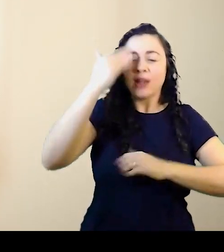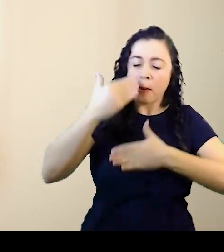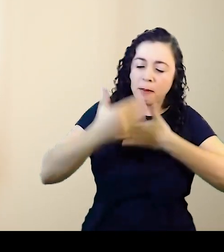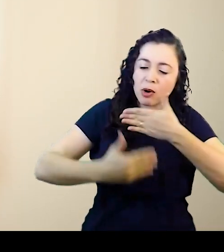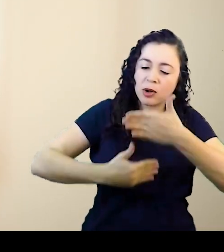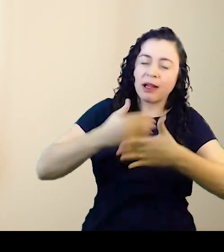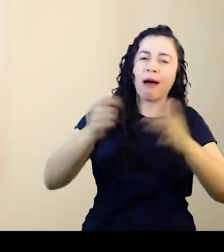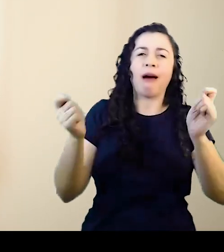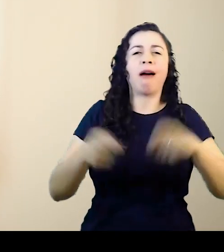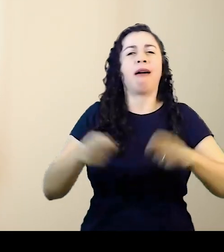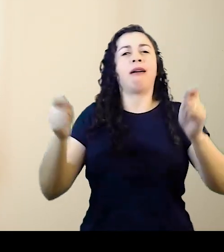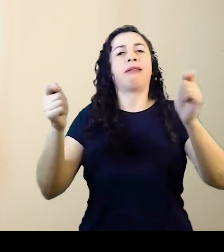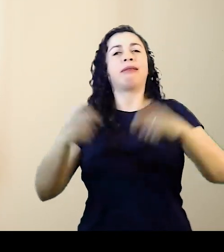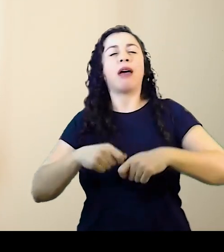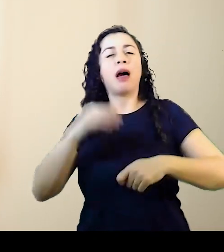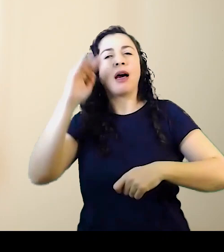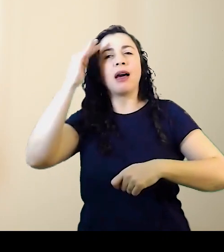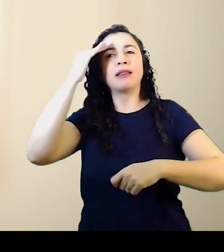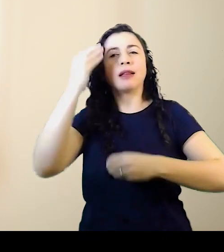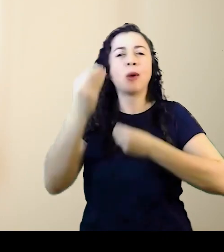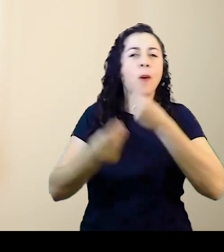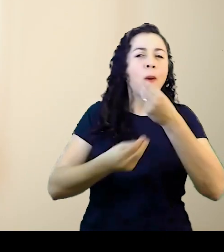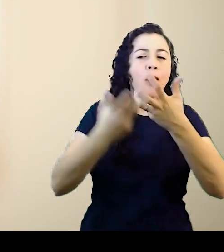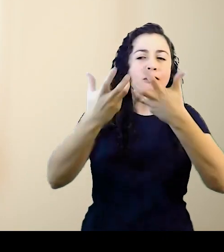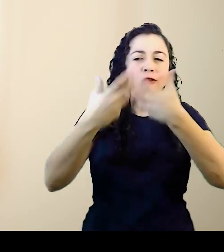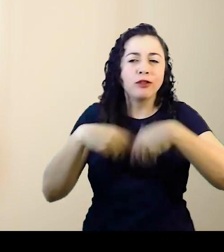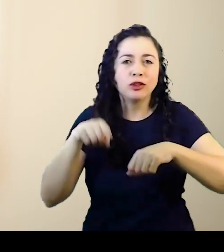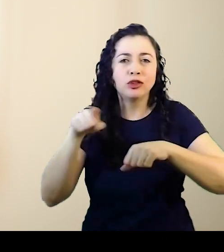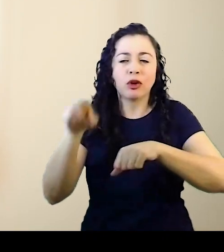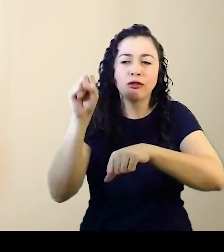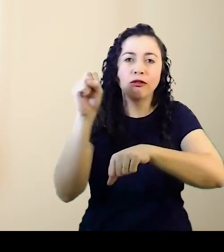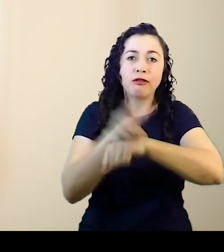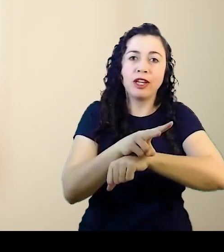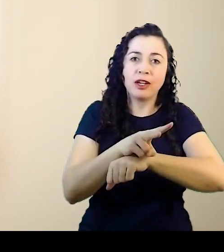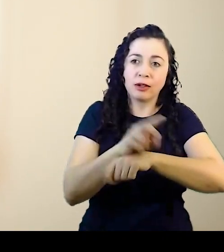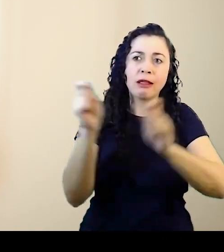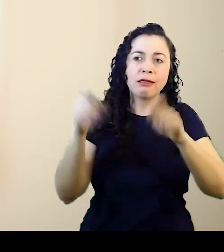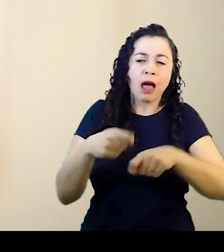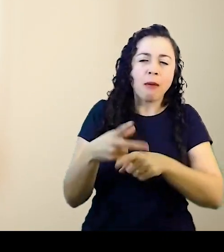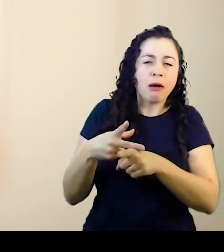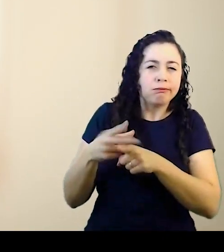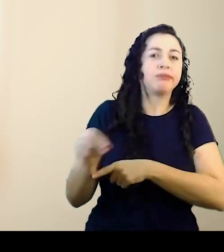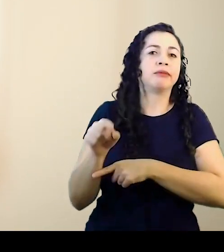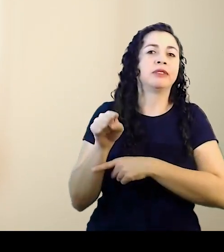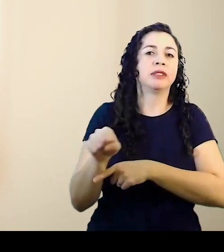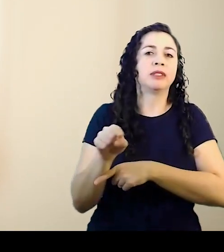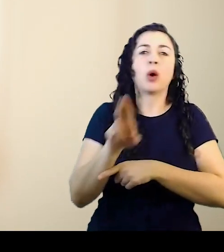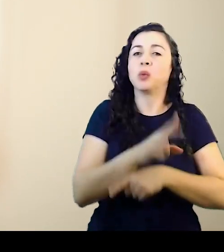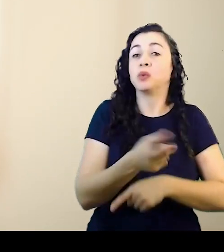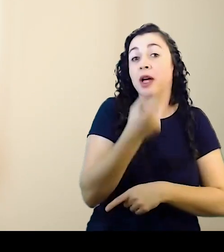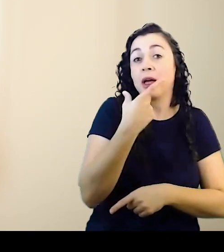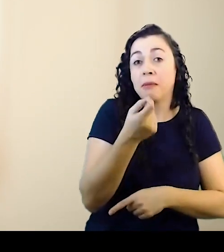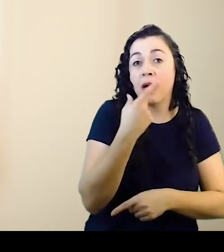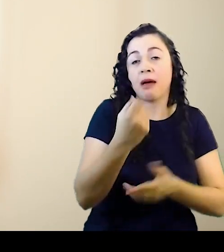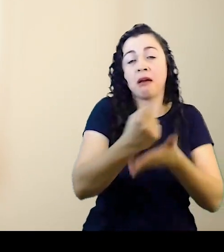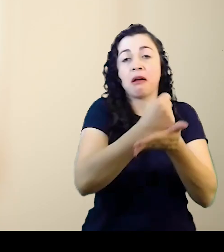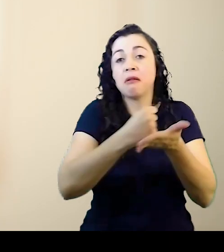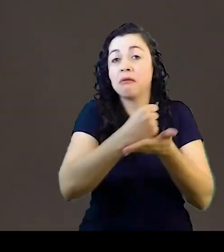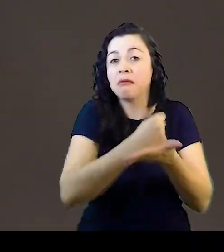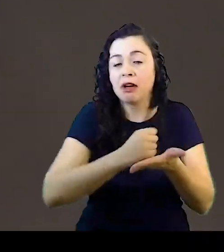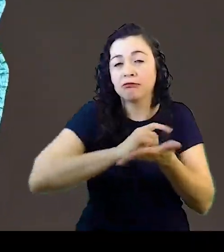with viral infection through medications, drugs that we already